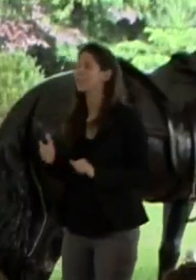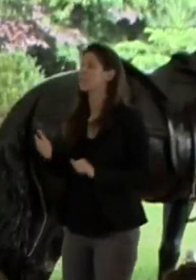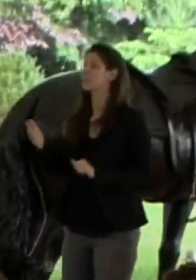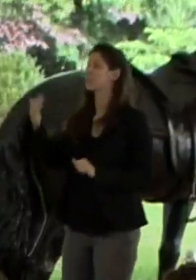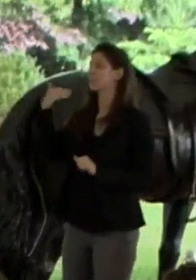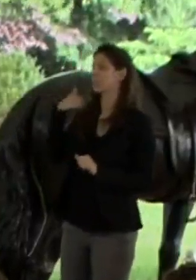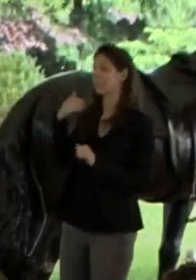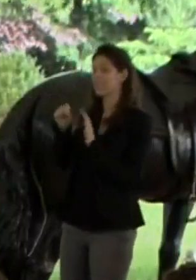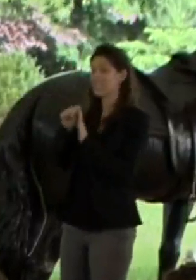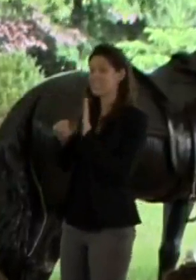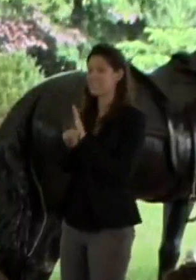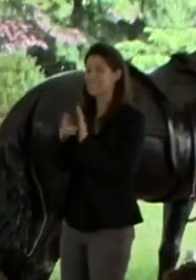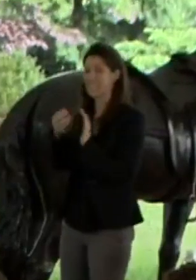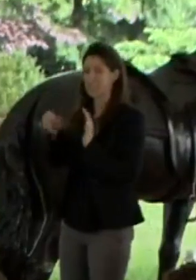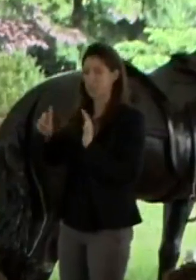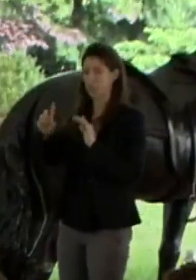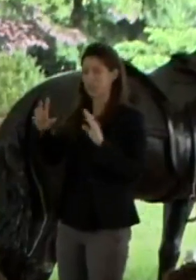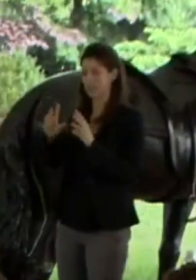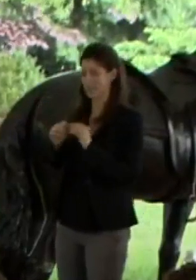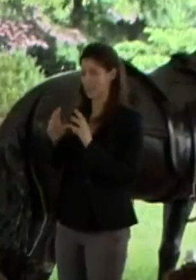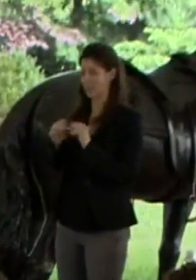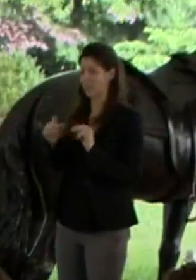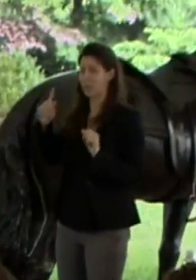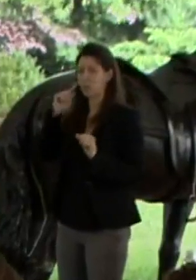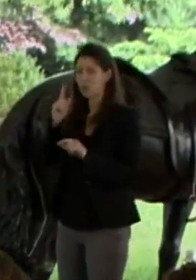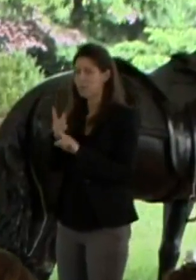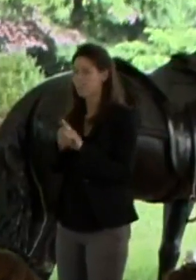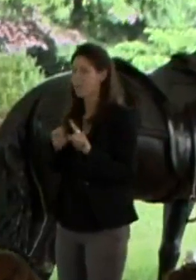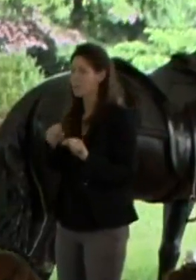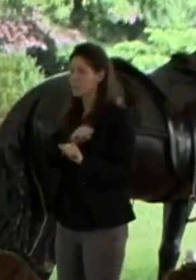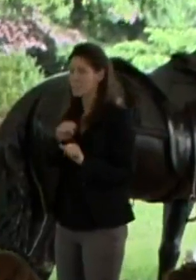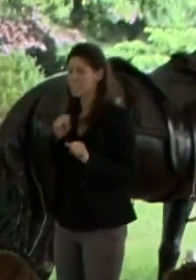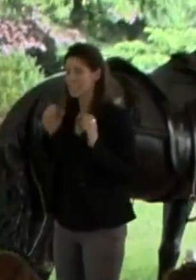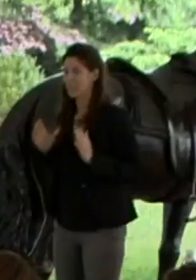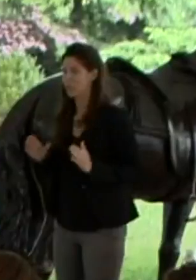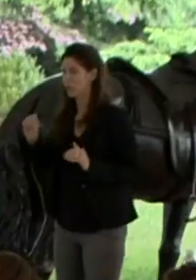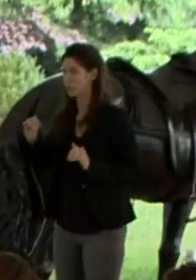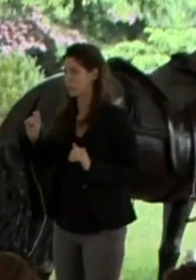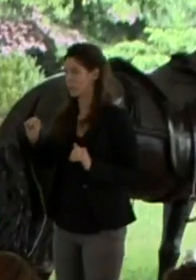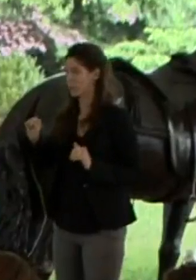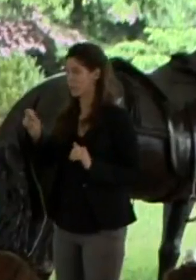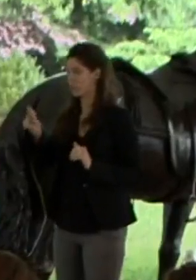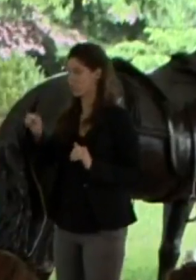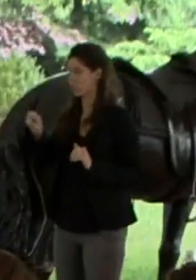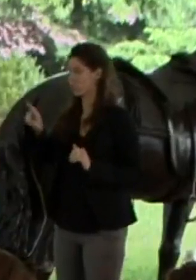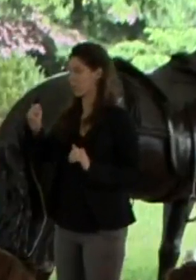EMERITUS FROM HOWARD UNIVERSITY. I AM A D.C. STATEHOOD GREEN PARTY.